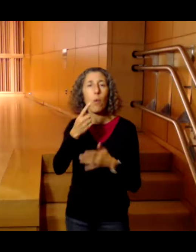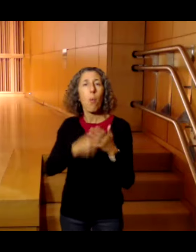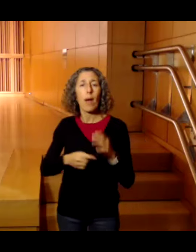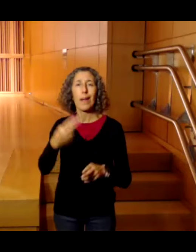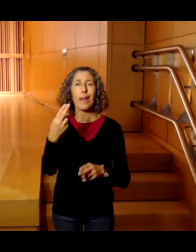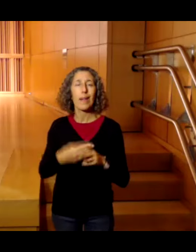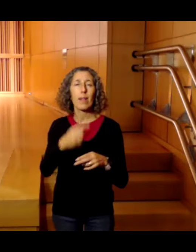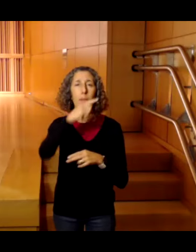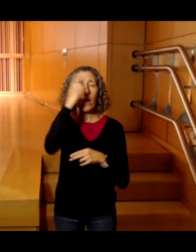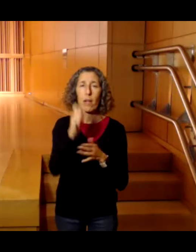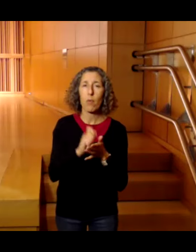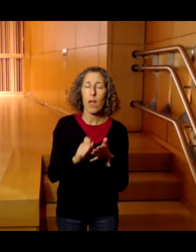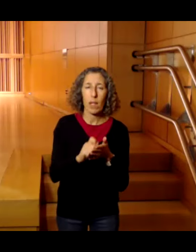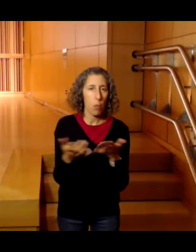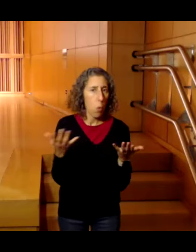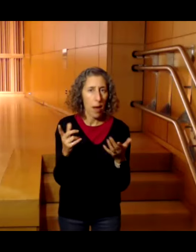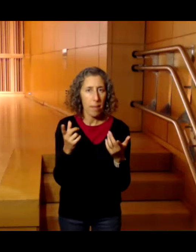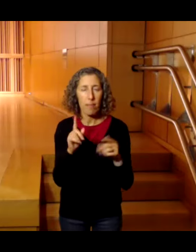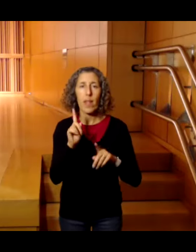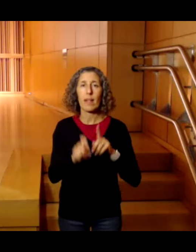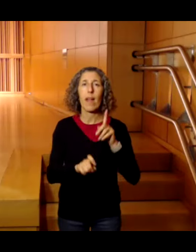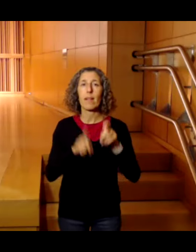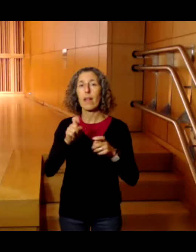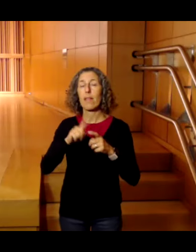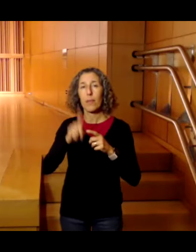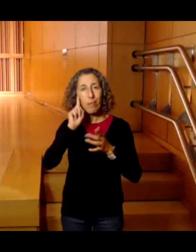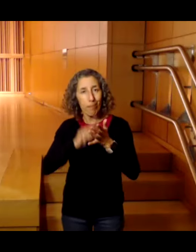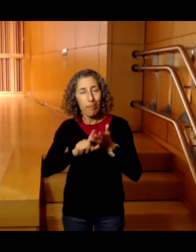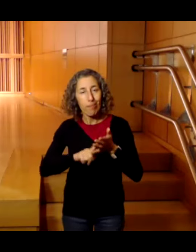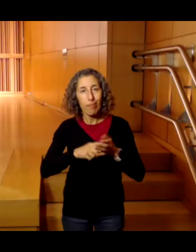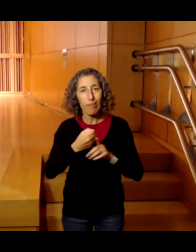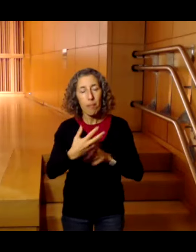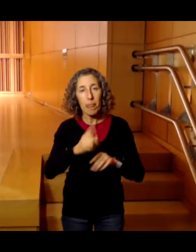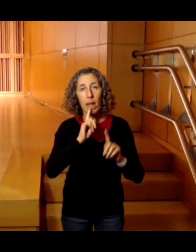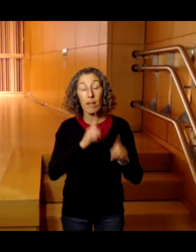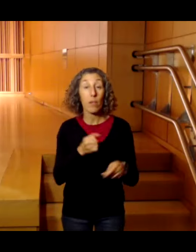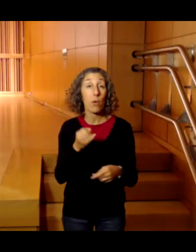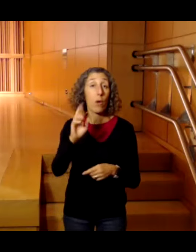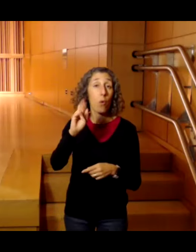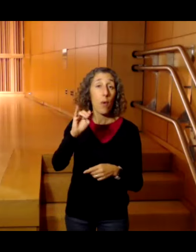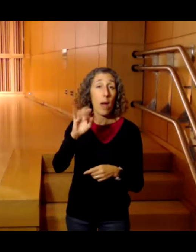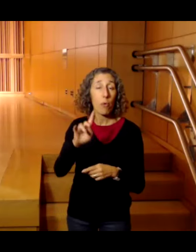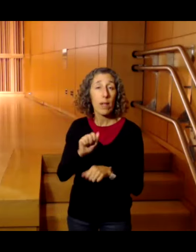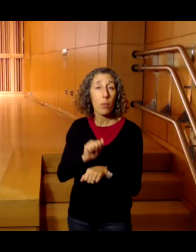If you have a fixed answer to any of these questions, Robert's work is sure to disabuse them.